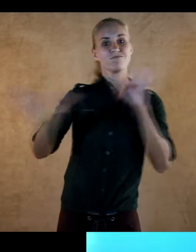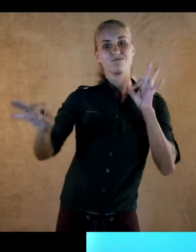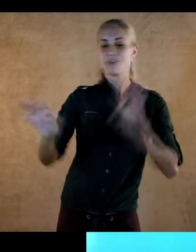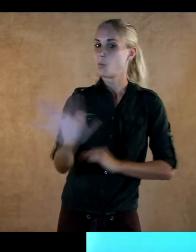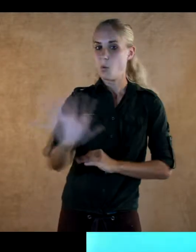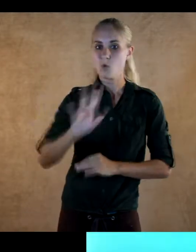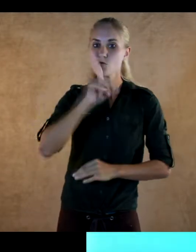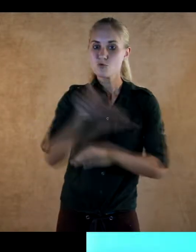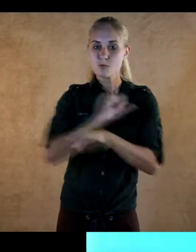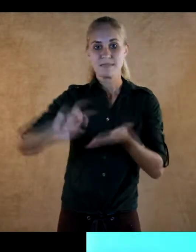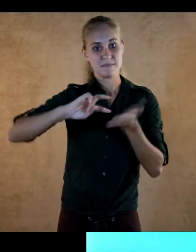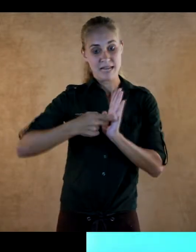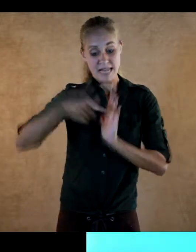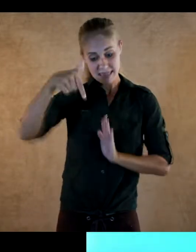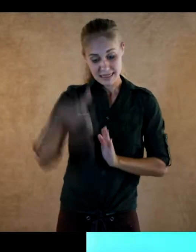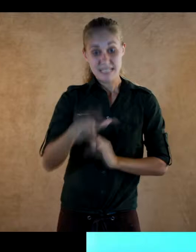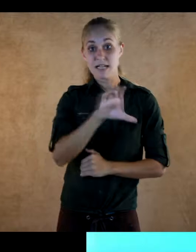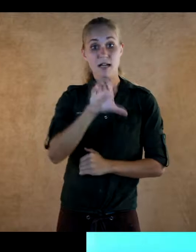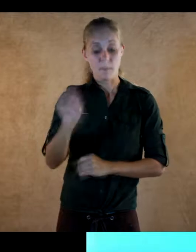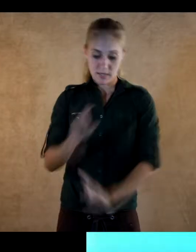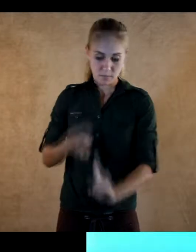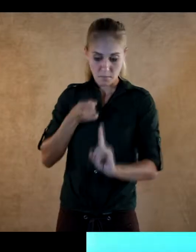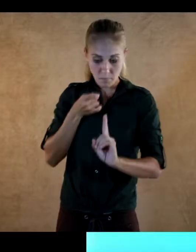At Yoli, transforming lives is the very core of our company.